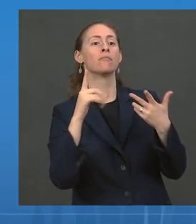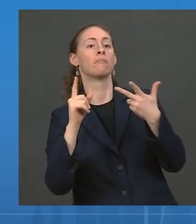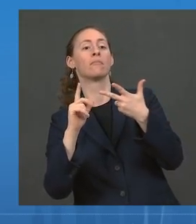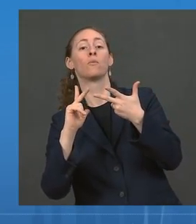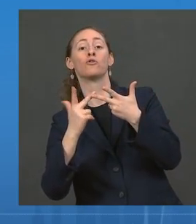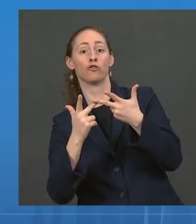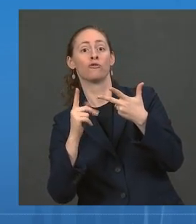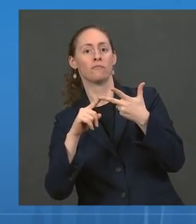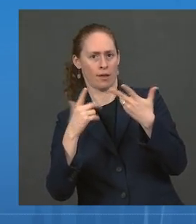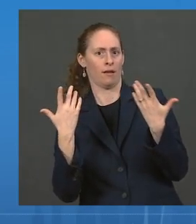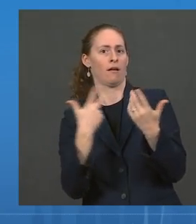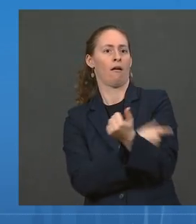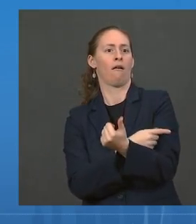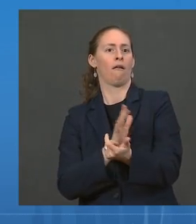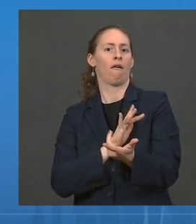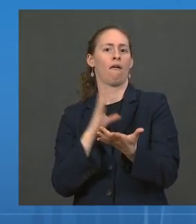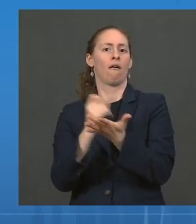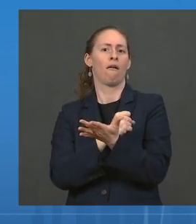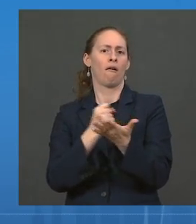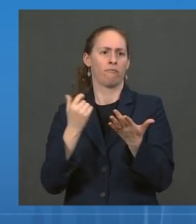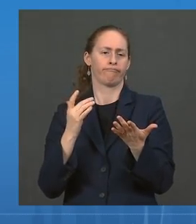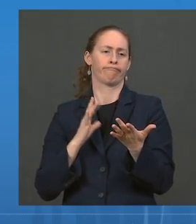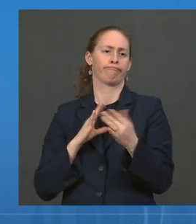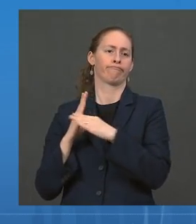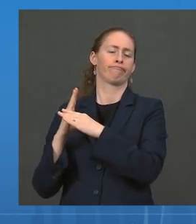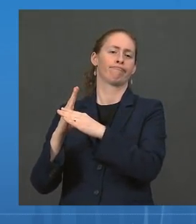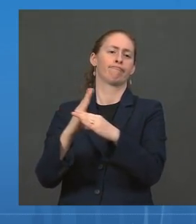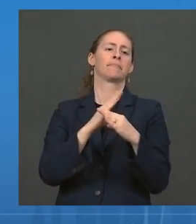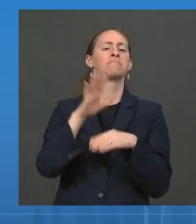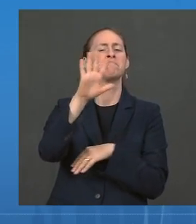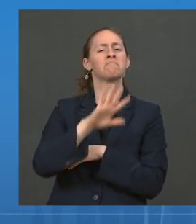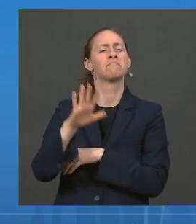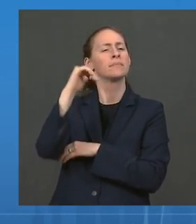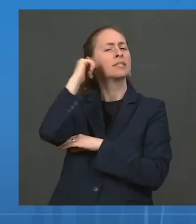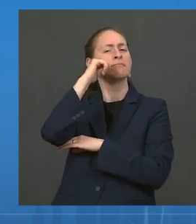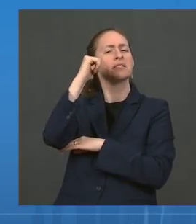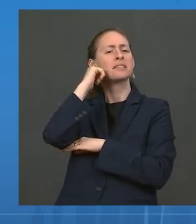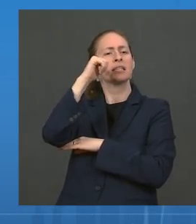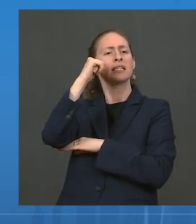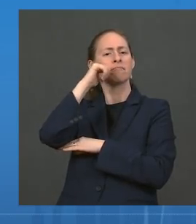Each day, about 300,000 individuals roll up their sleeve to get their first shot.